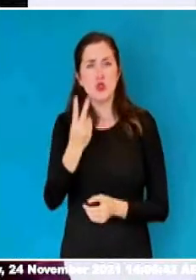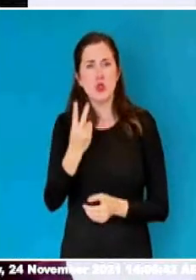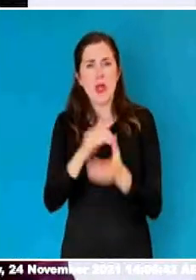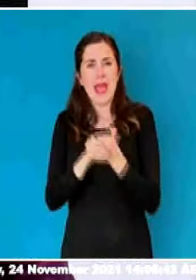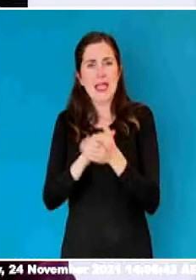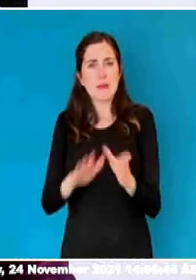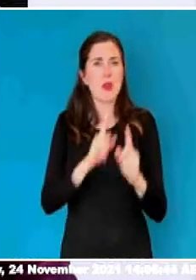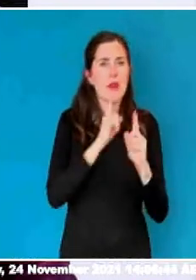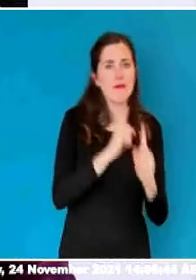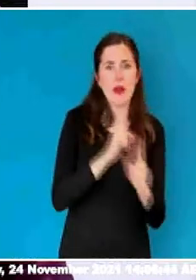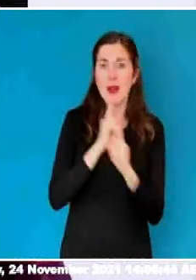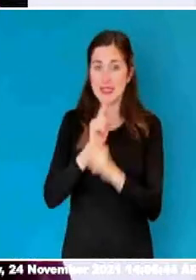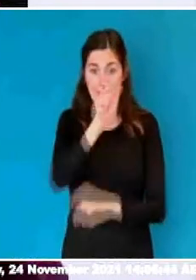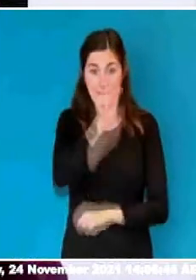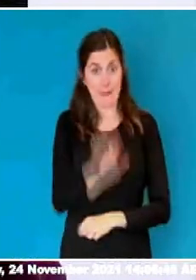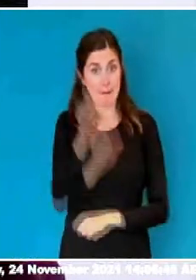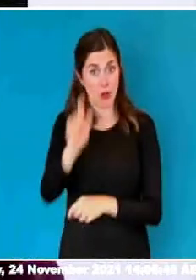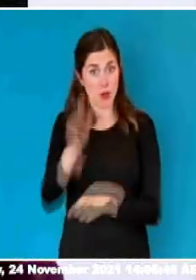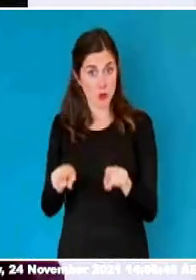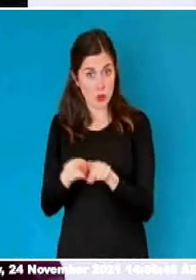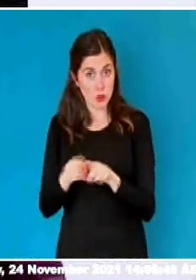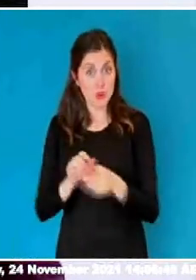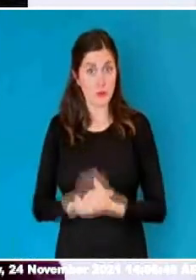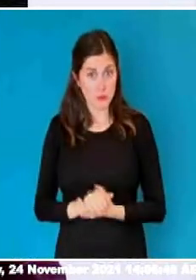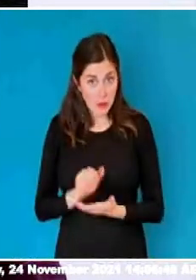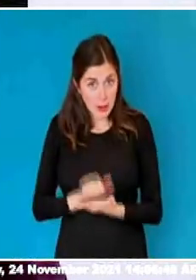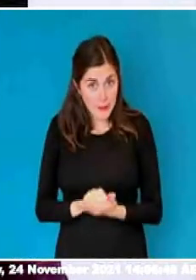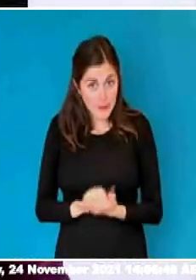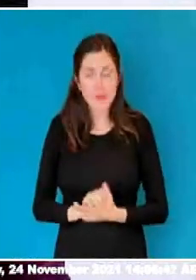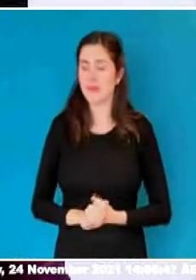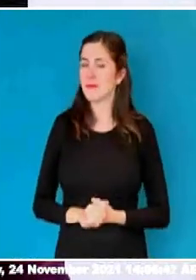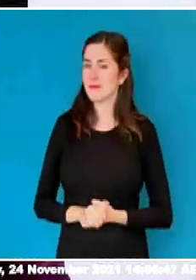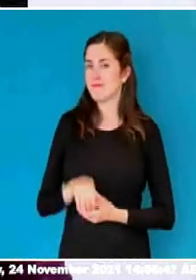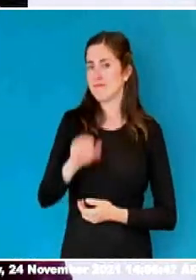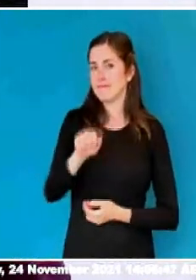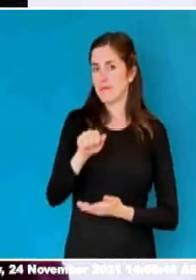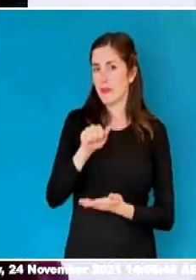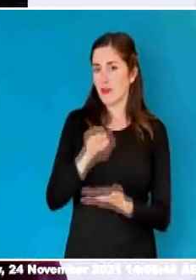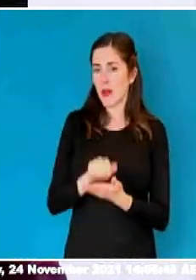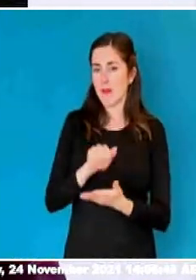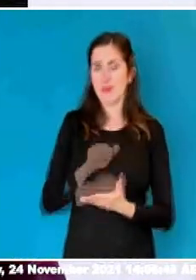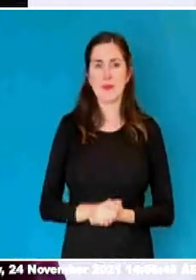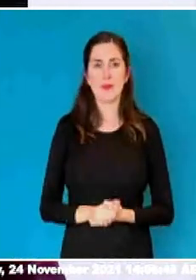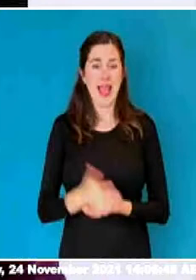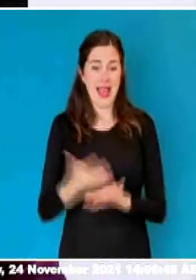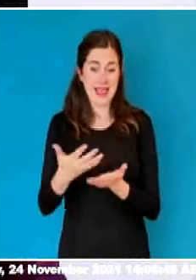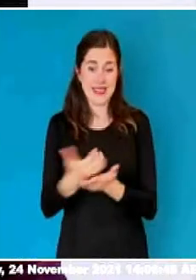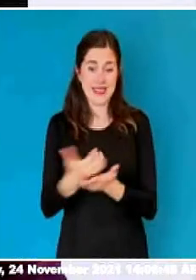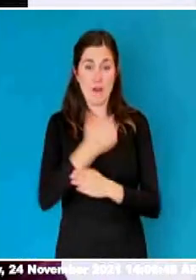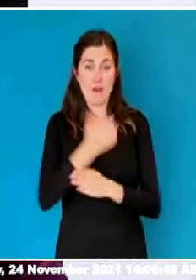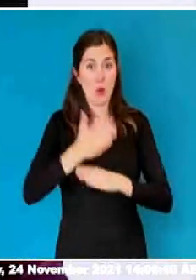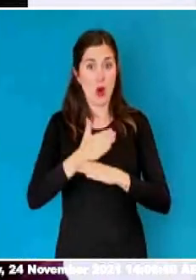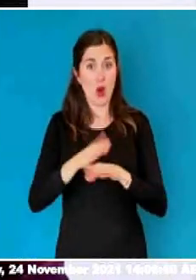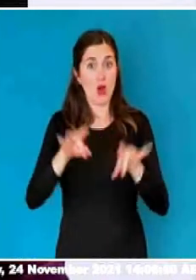Is that correct? MS BEKIS: That's correct. Are we right in understanding that Safe Work Australia is not part of the